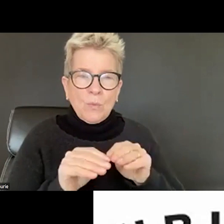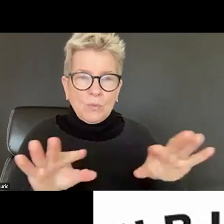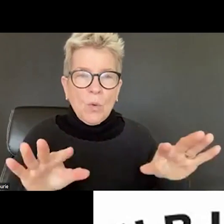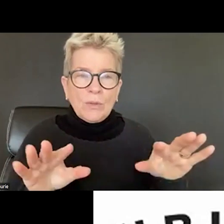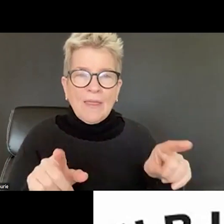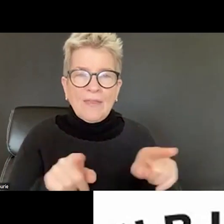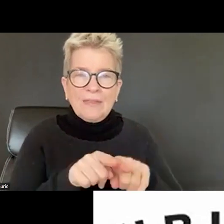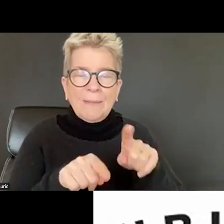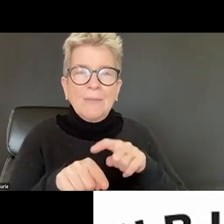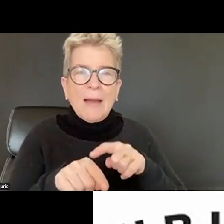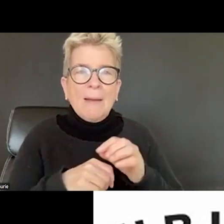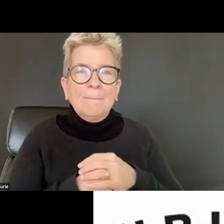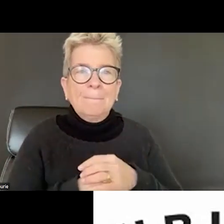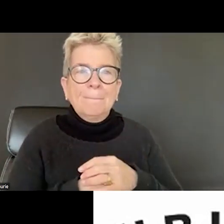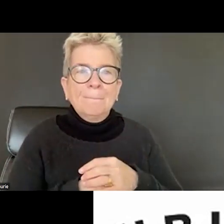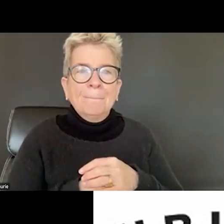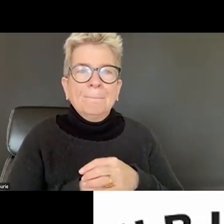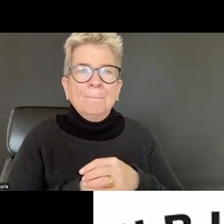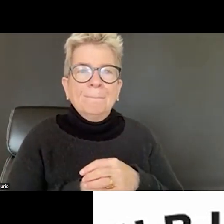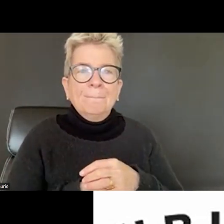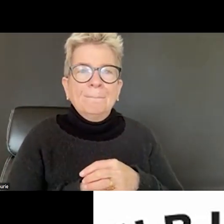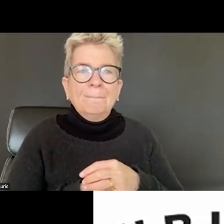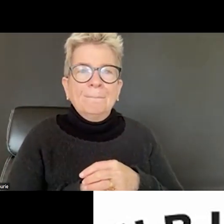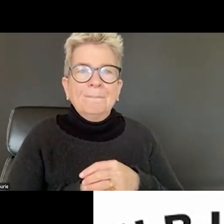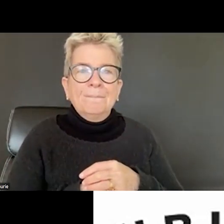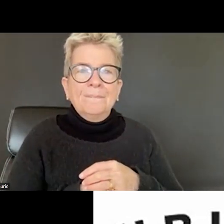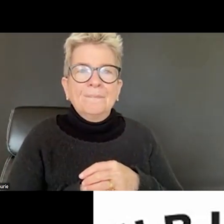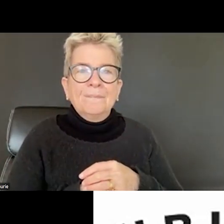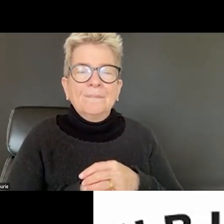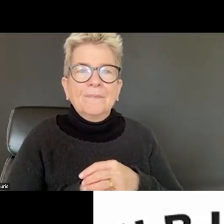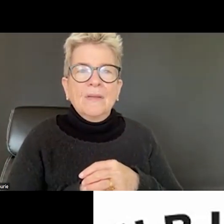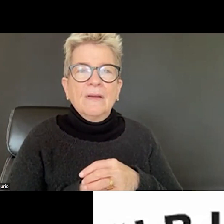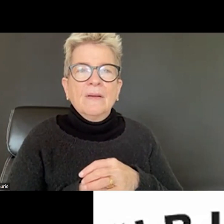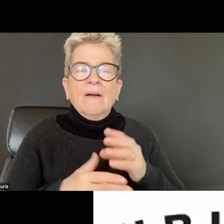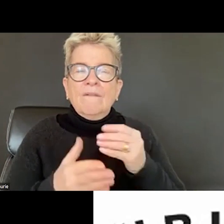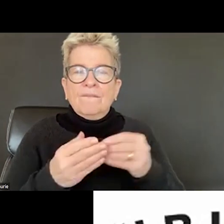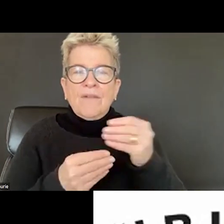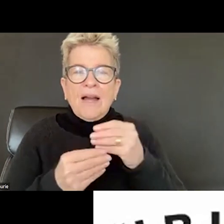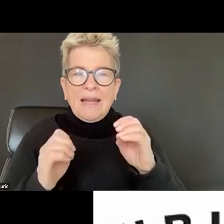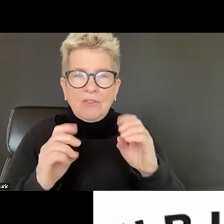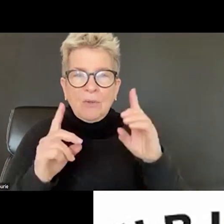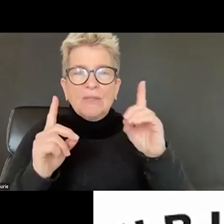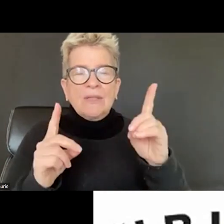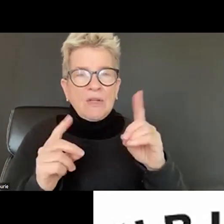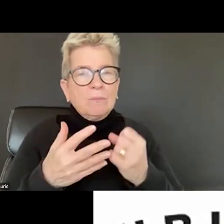really um elevated topics was Financial education which came from our community saying our students